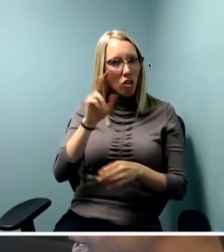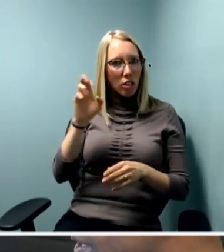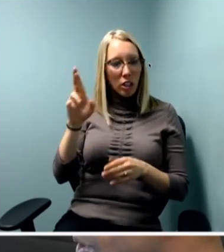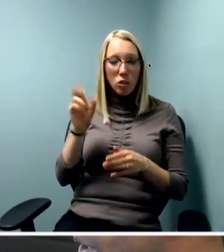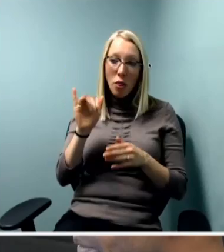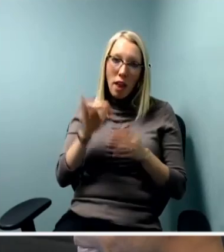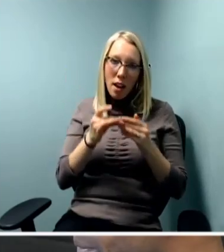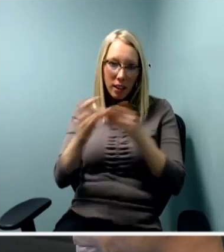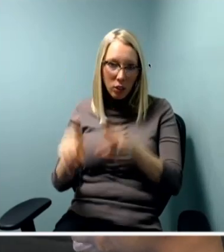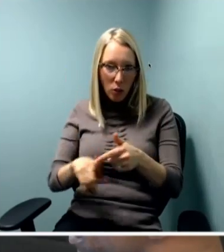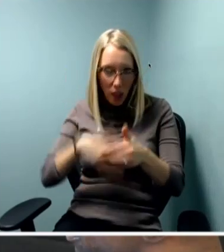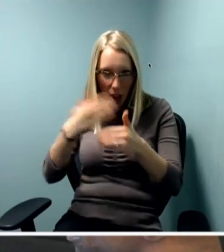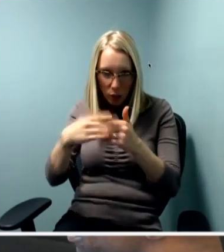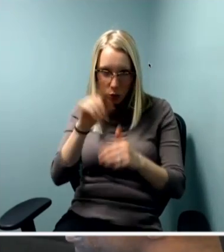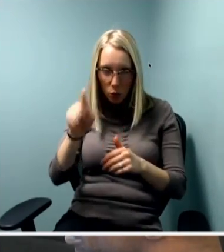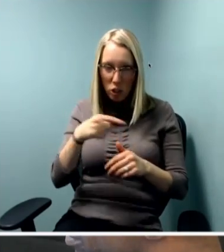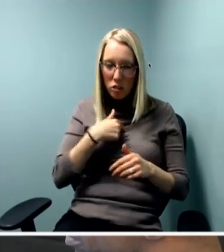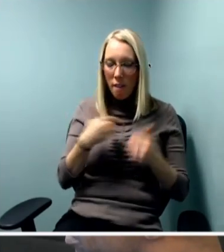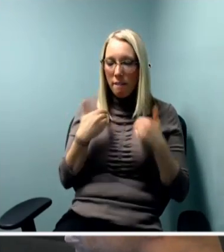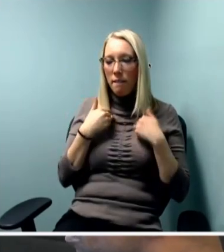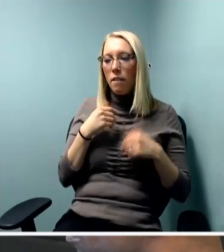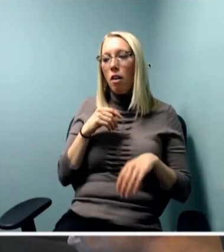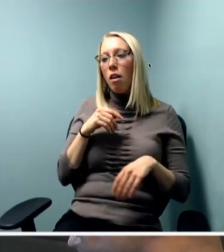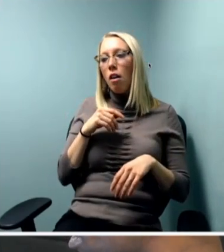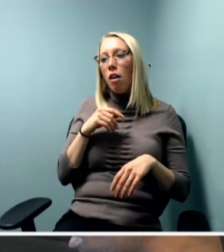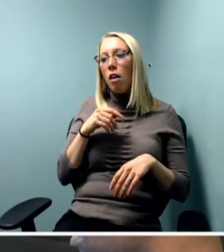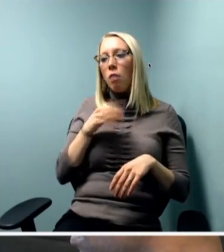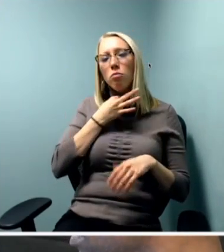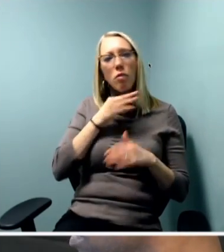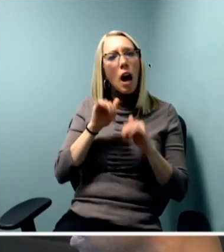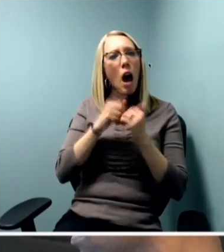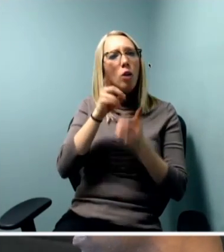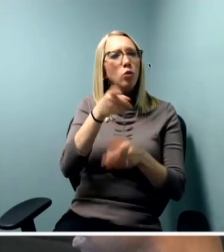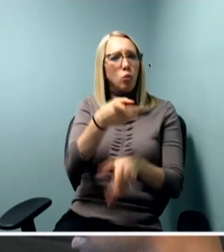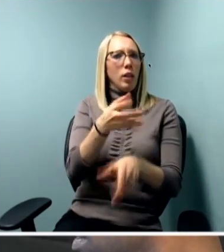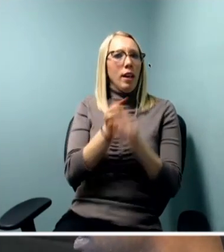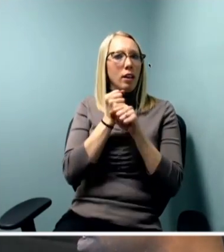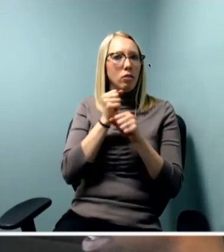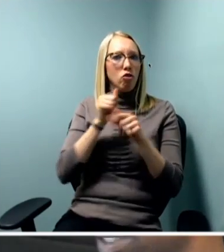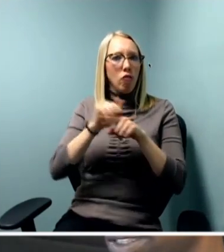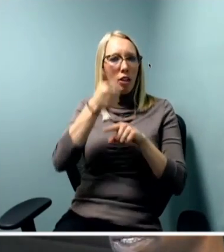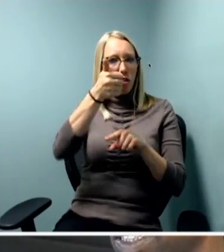is about how did you receive the training? How did you learn to do what you do?